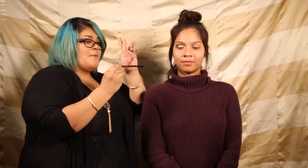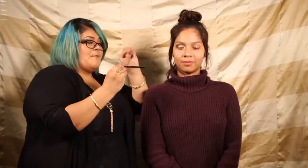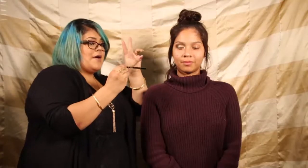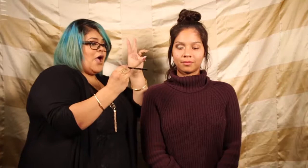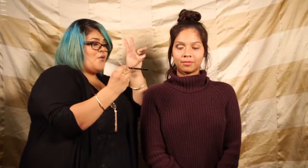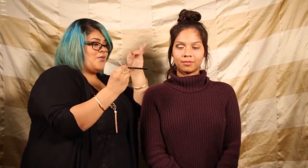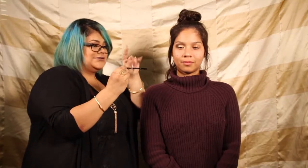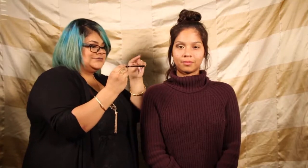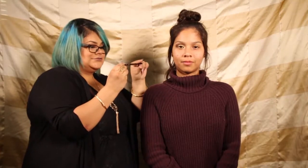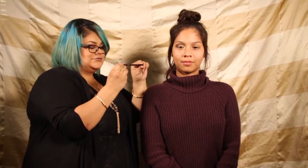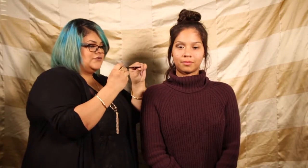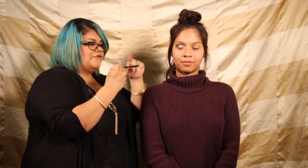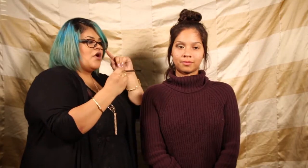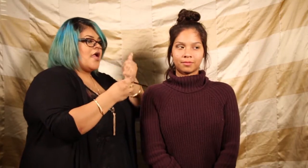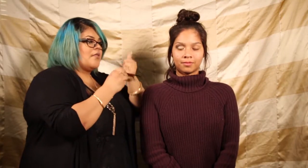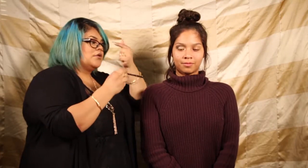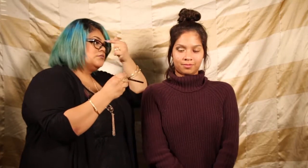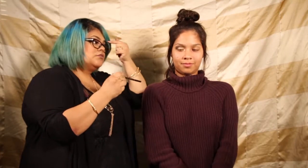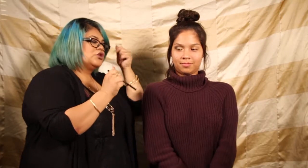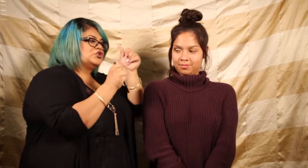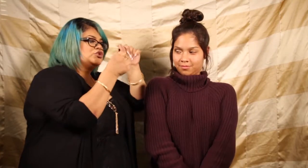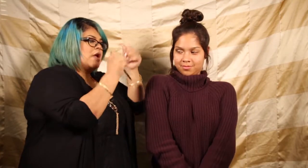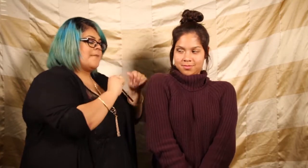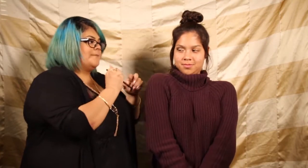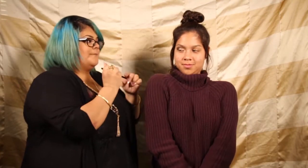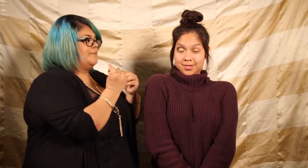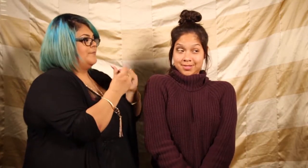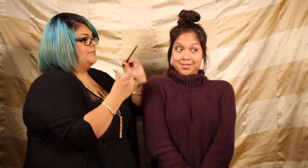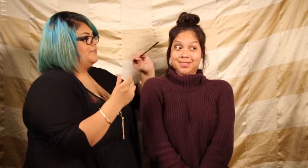Brow WIz to h elp shape the eyebrows